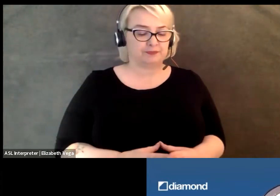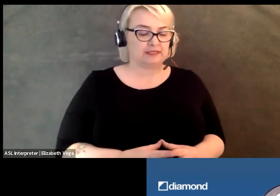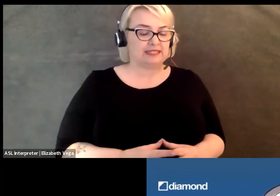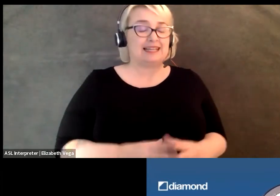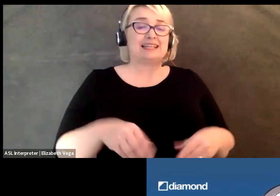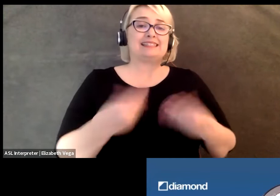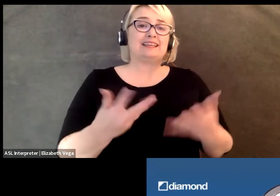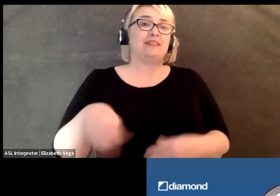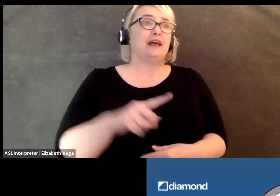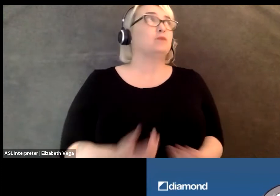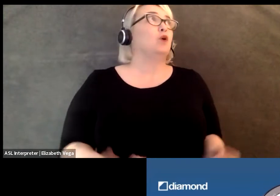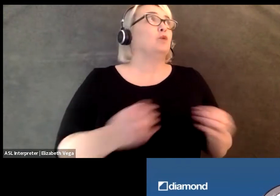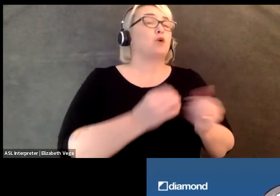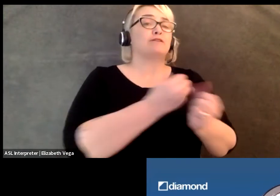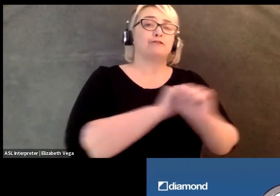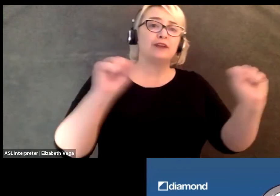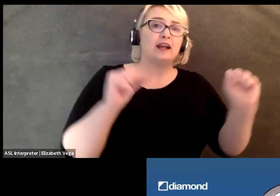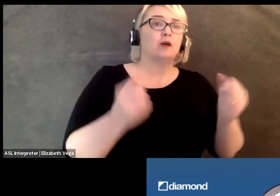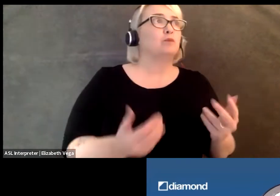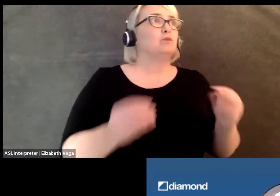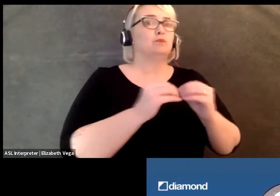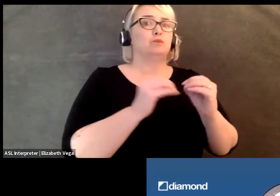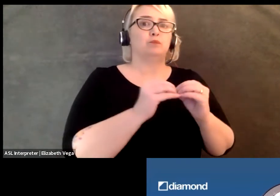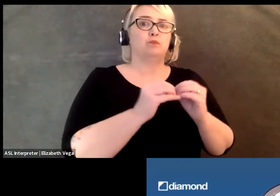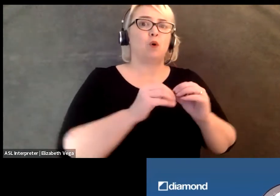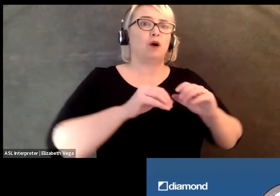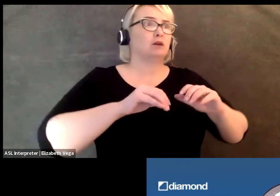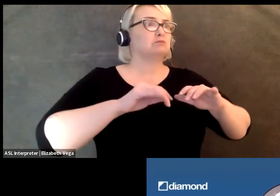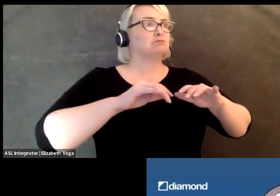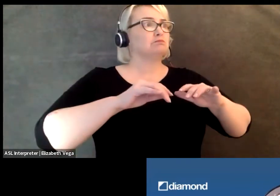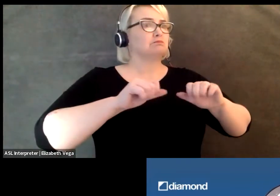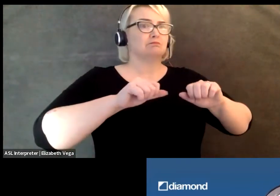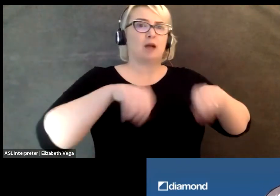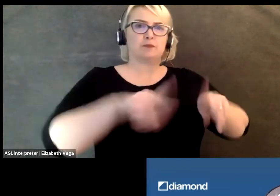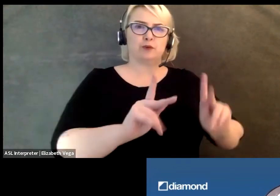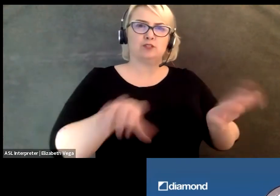more ability to do things for themselves.